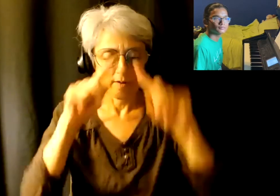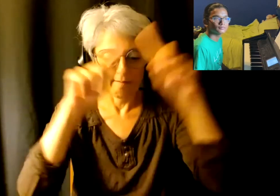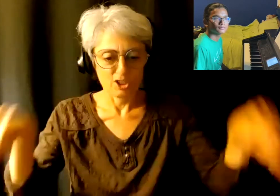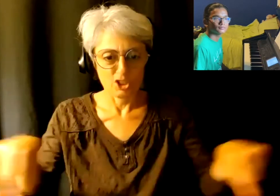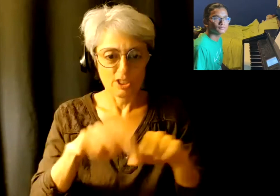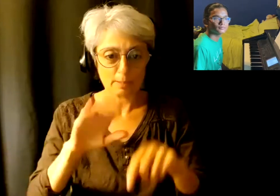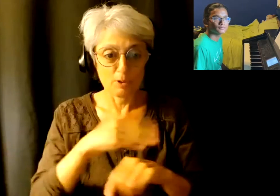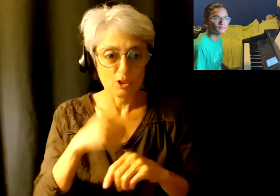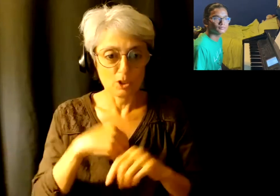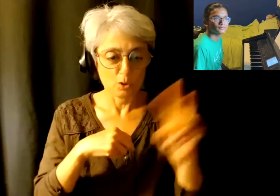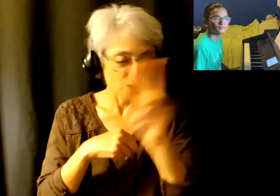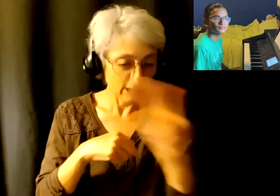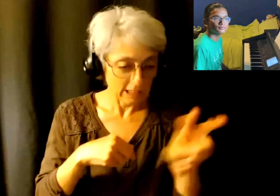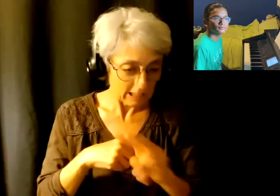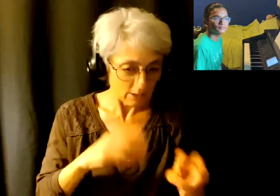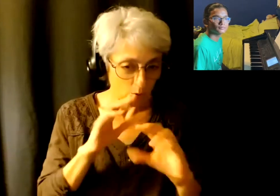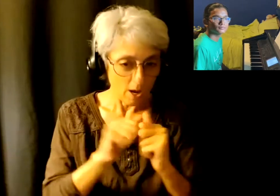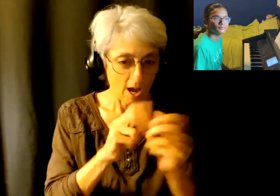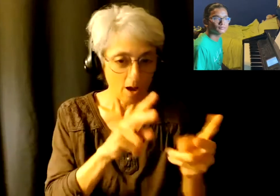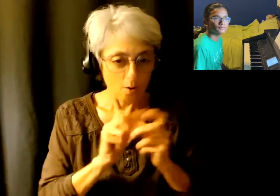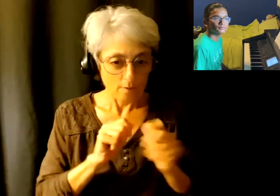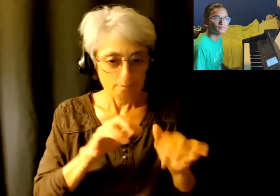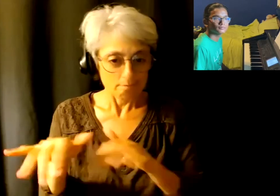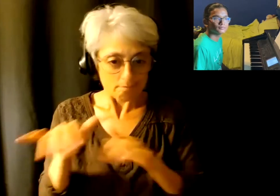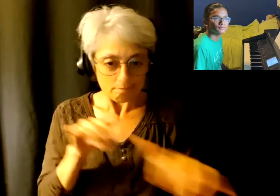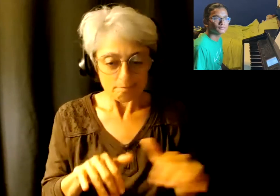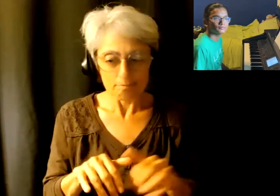Sid: I um can do both, but in my